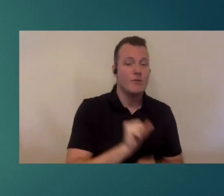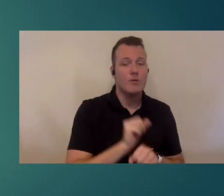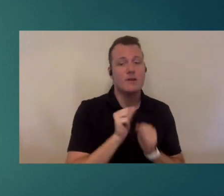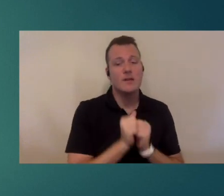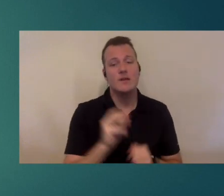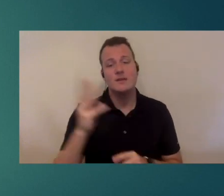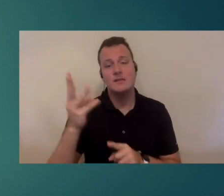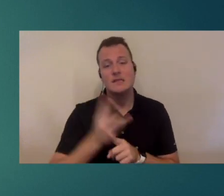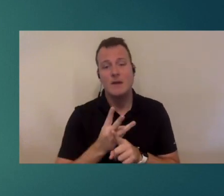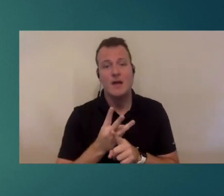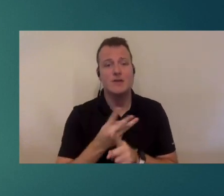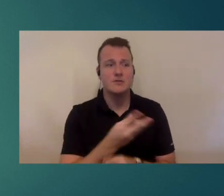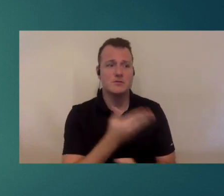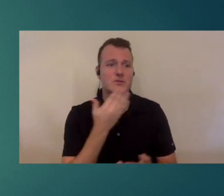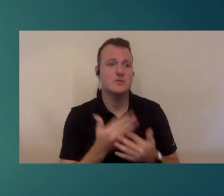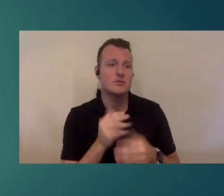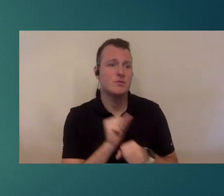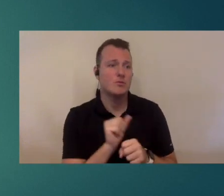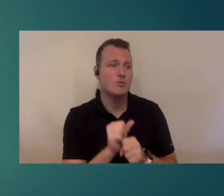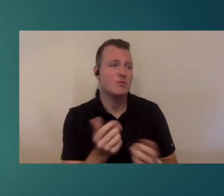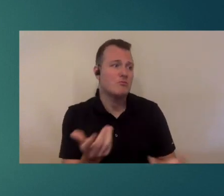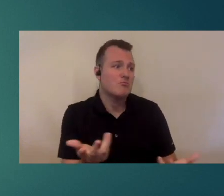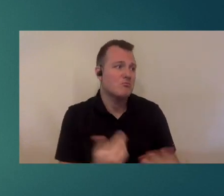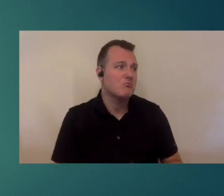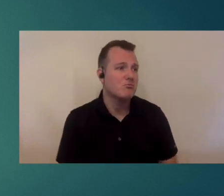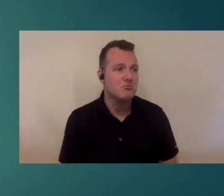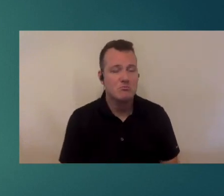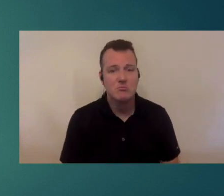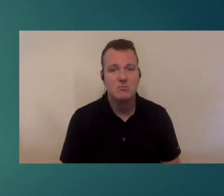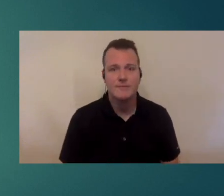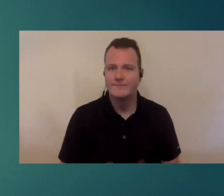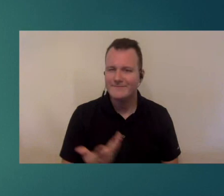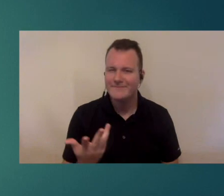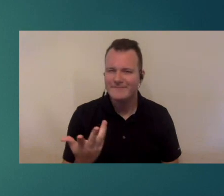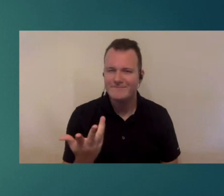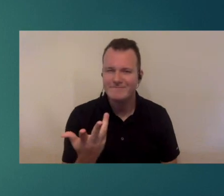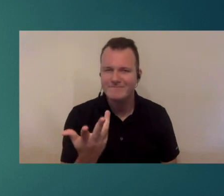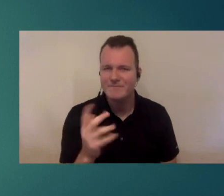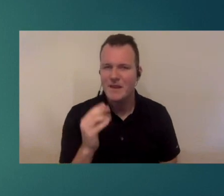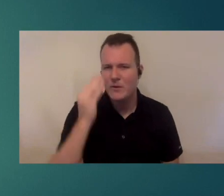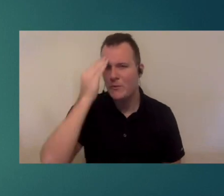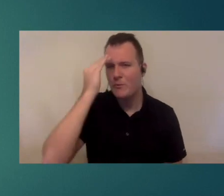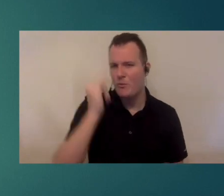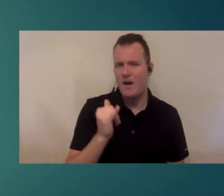six months, and- and she was good to work with,' you know. And so why on earth is